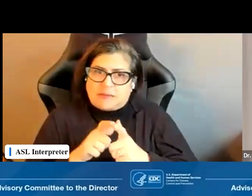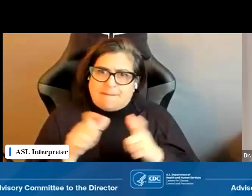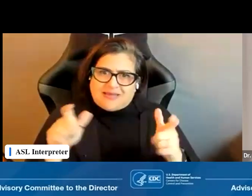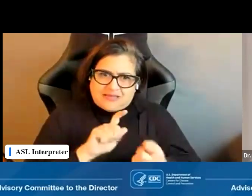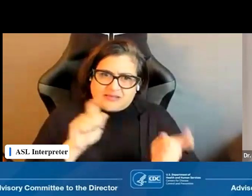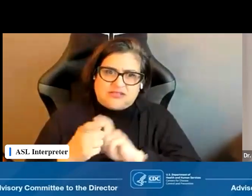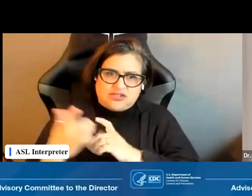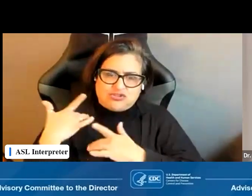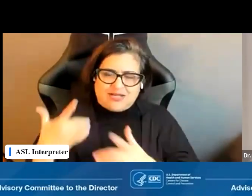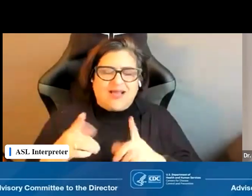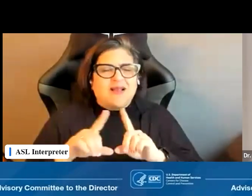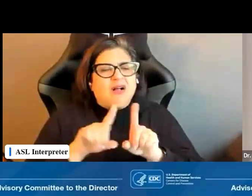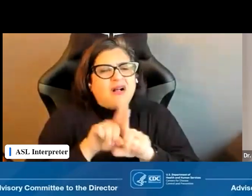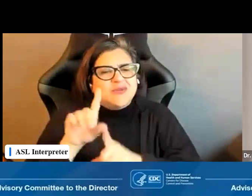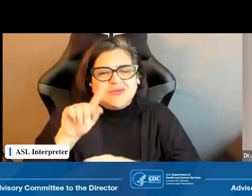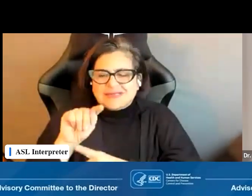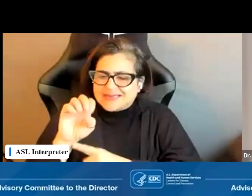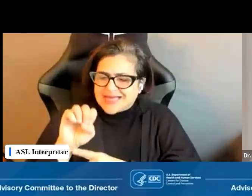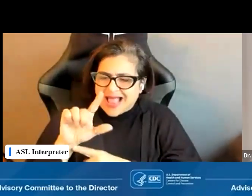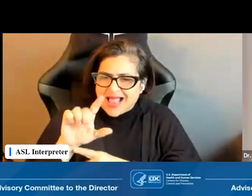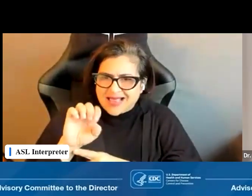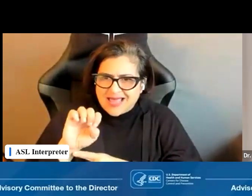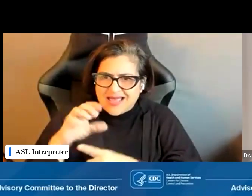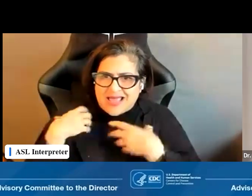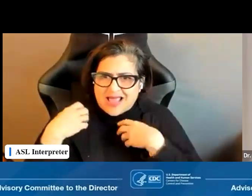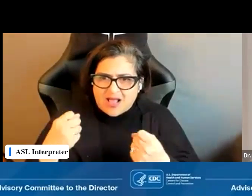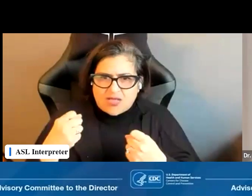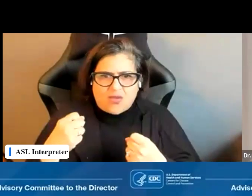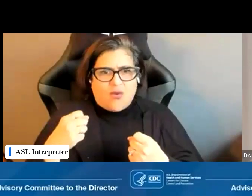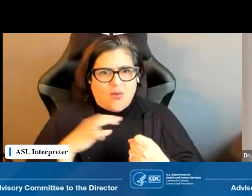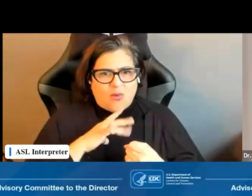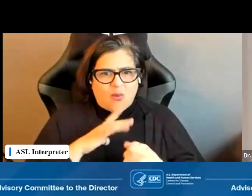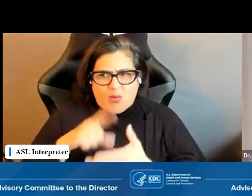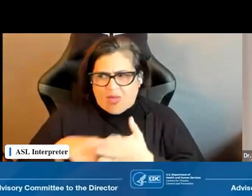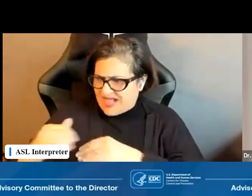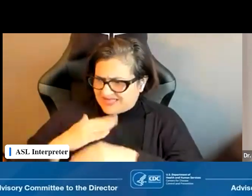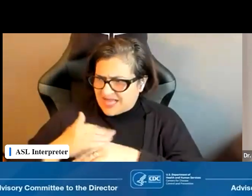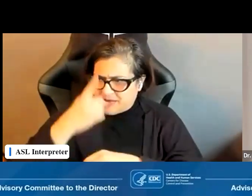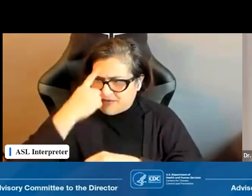I mean, the box of electronic goodies that they sent me to actually be able to do sensors across was inspiring to see how we do.